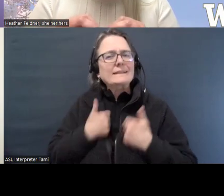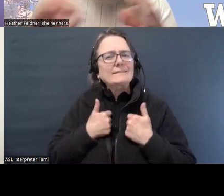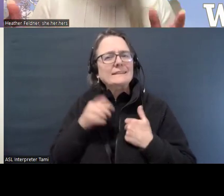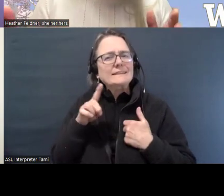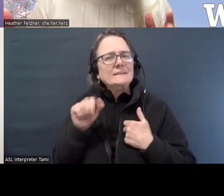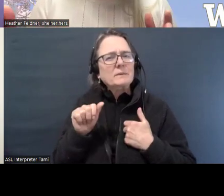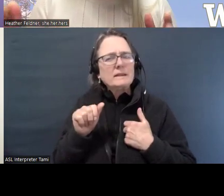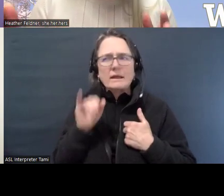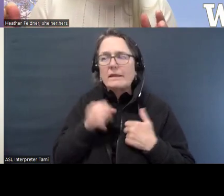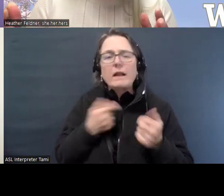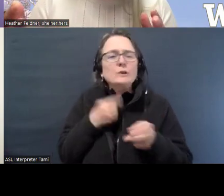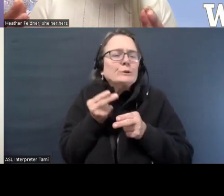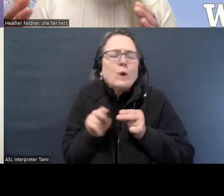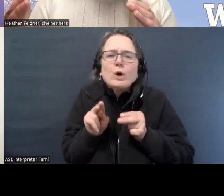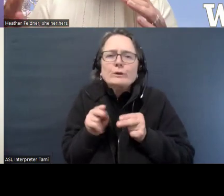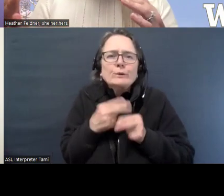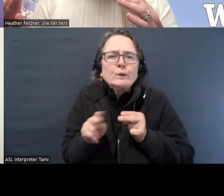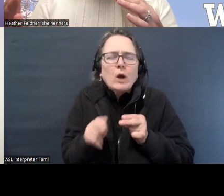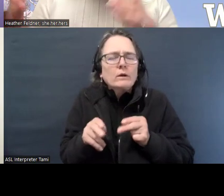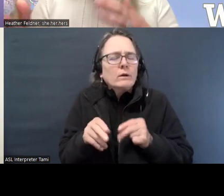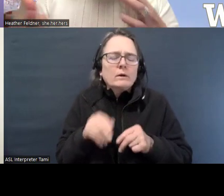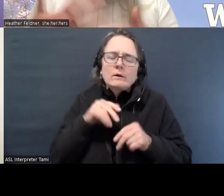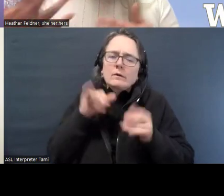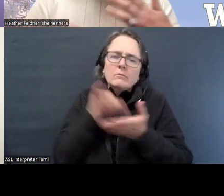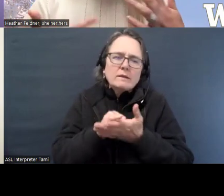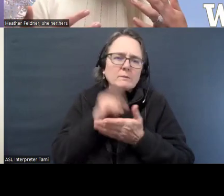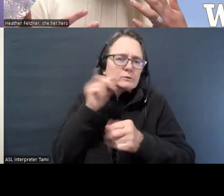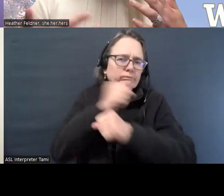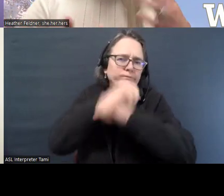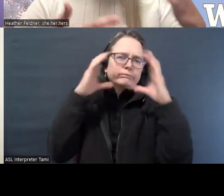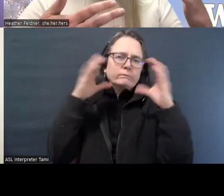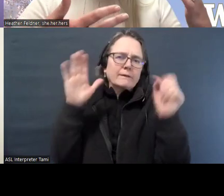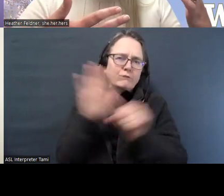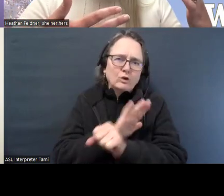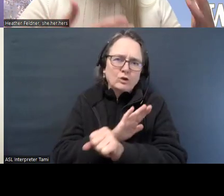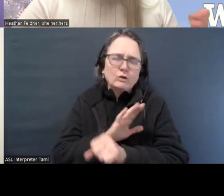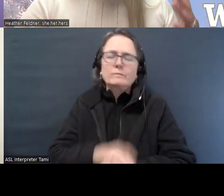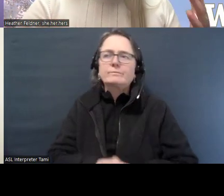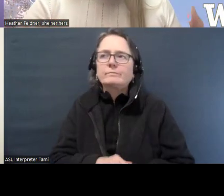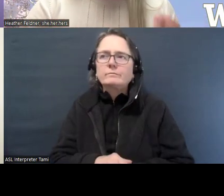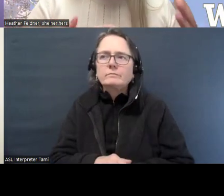That may very well be hard, but I would rather hear it from the perspective of the person